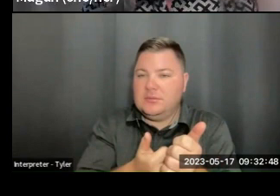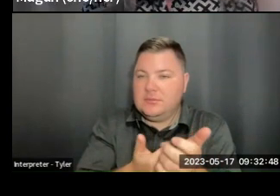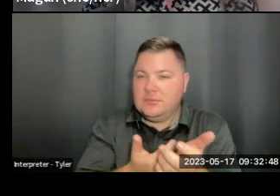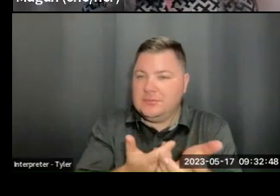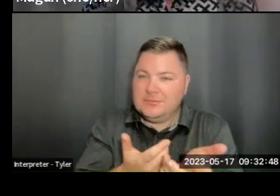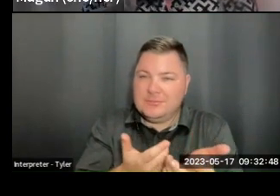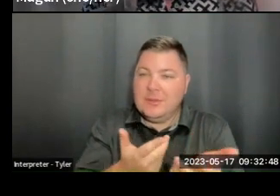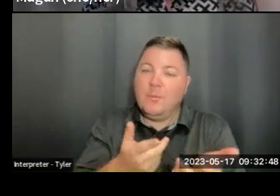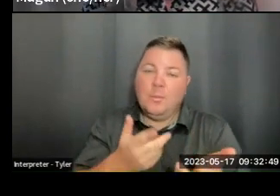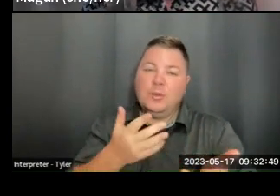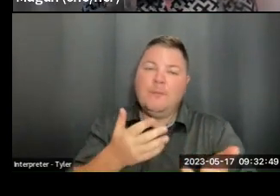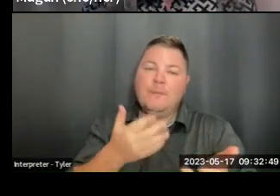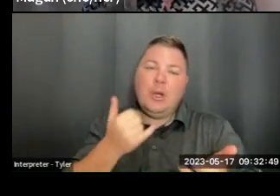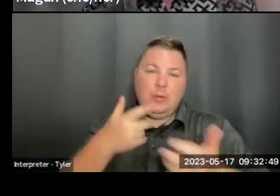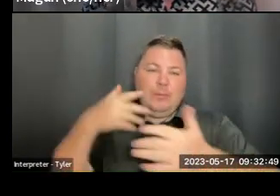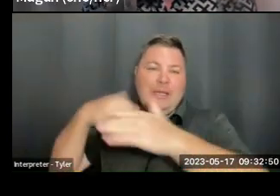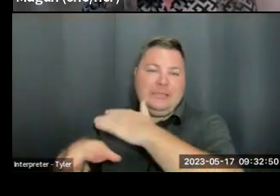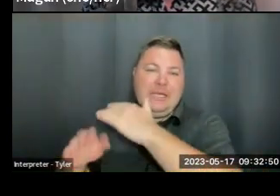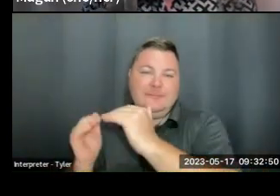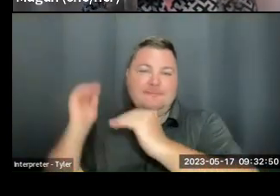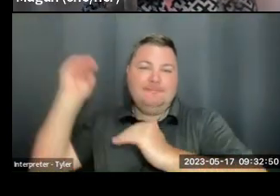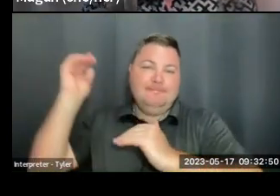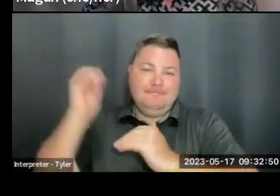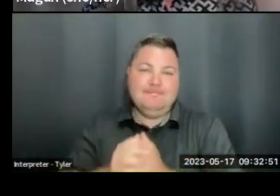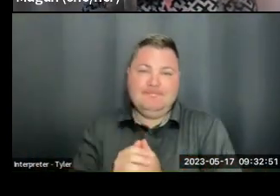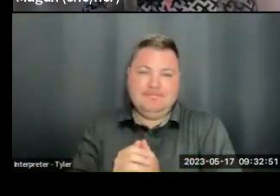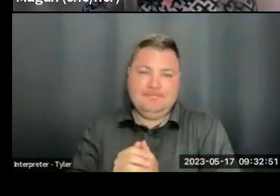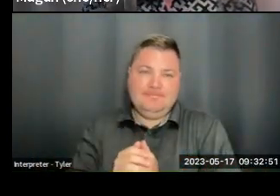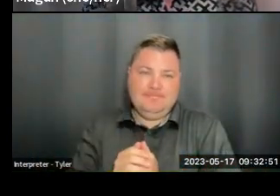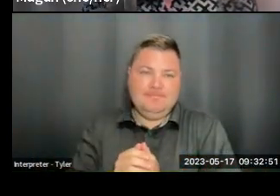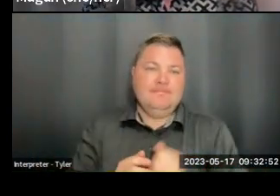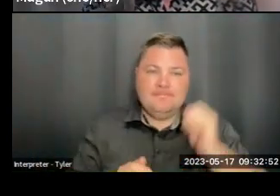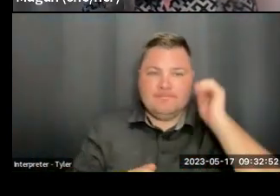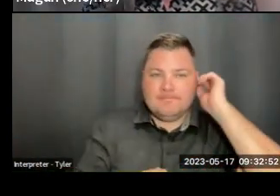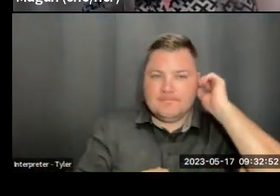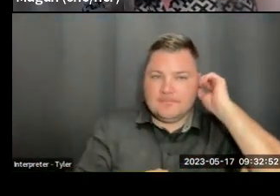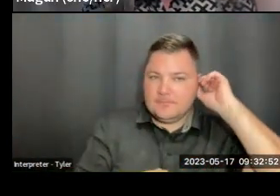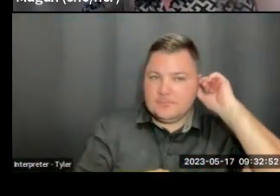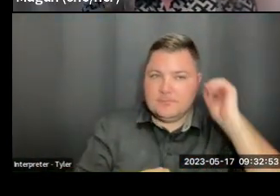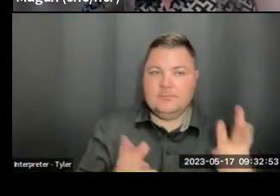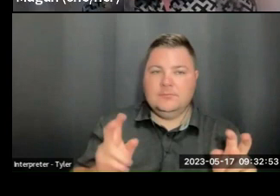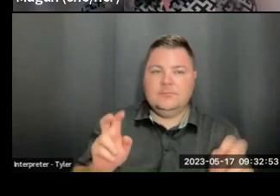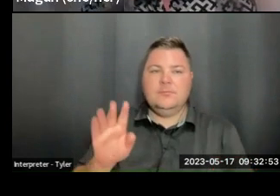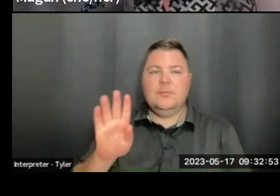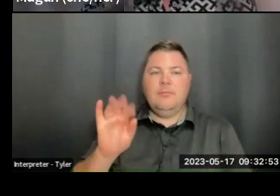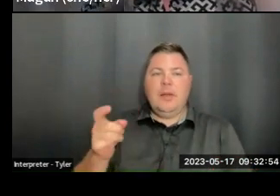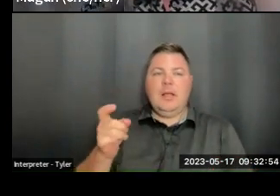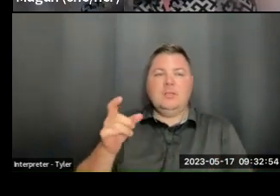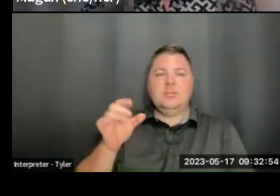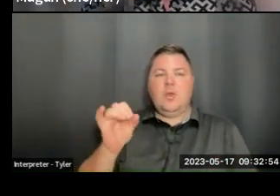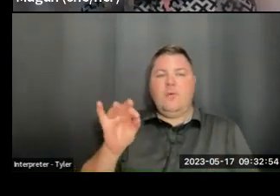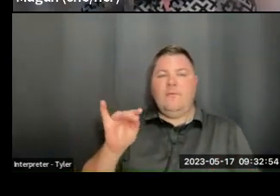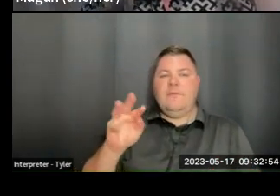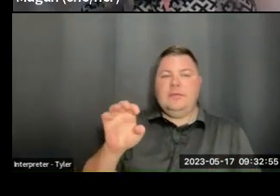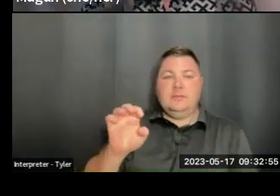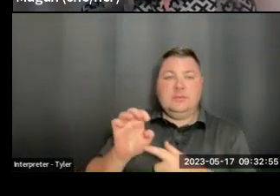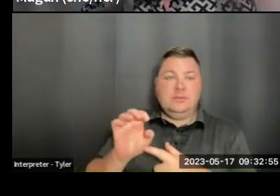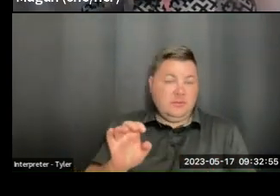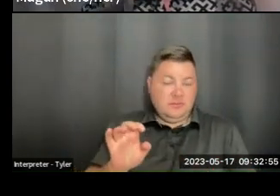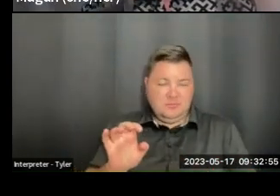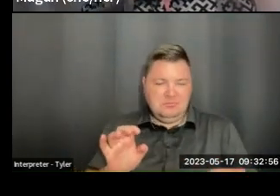We all need to be in compliance. We would prefer to be accessible.